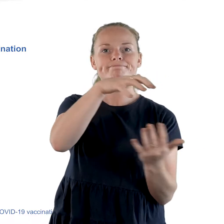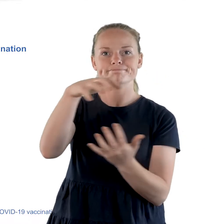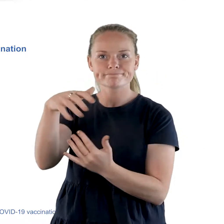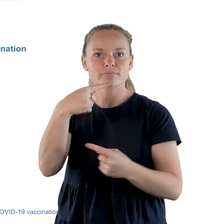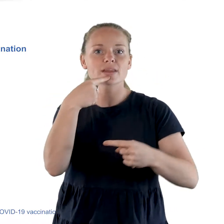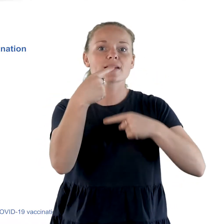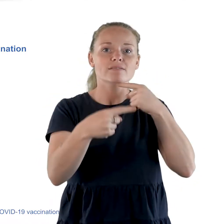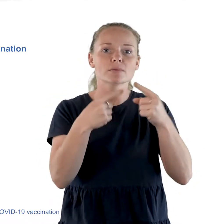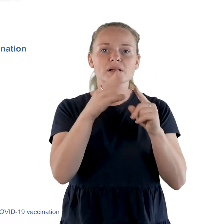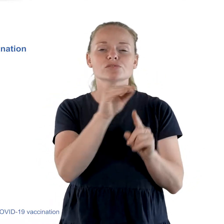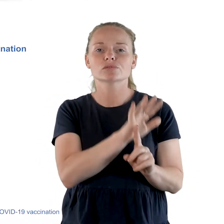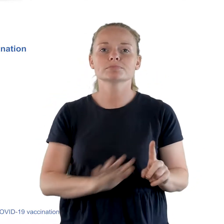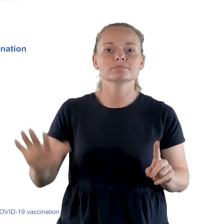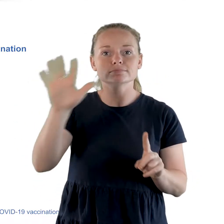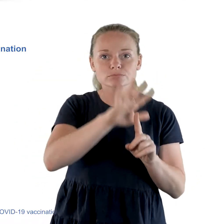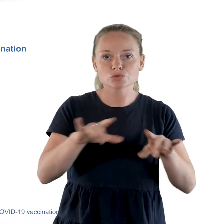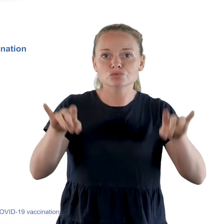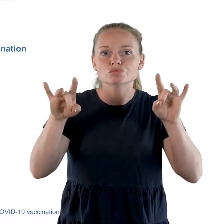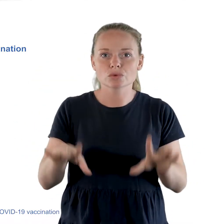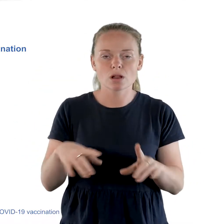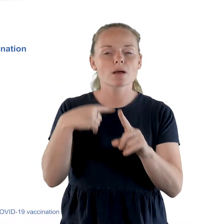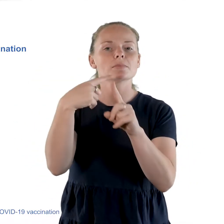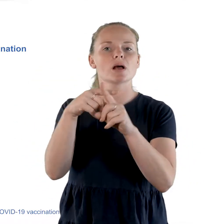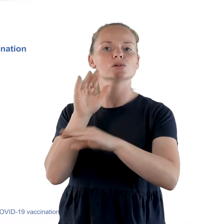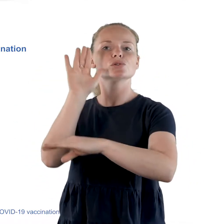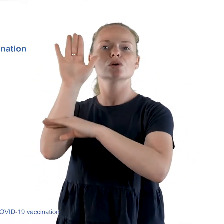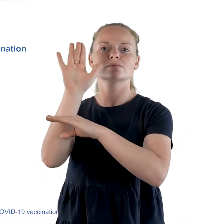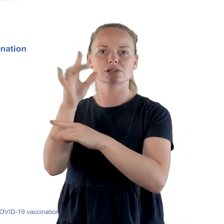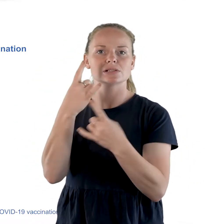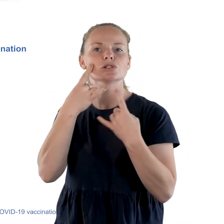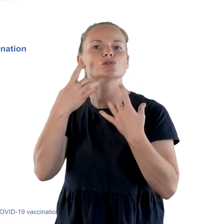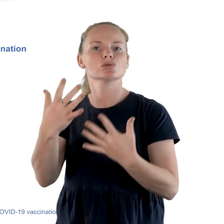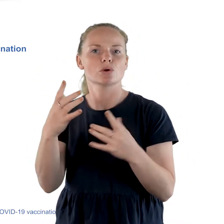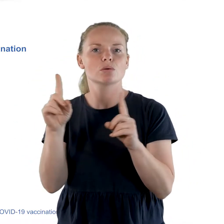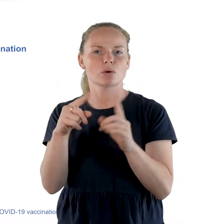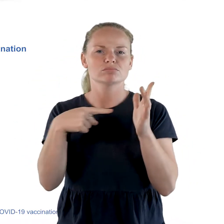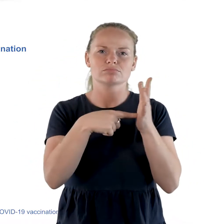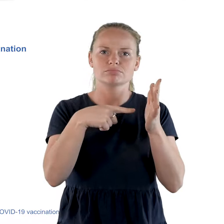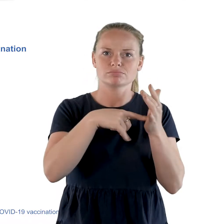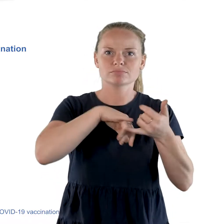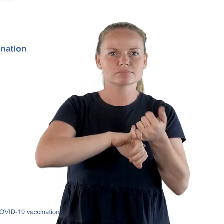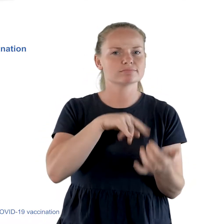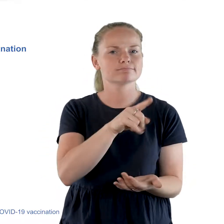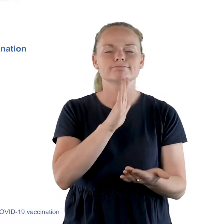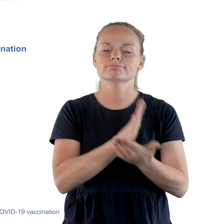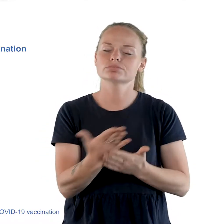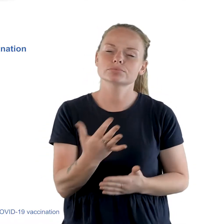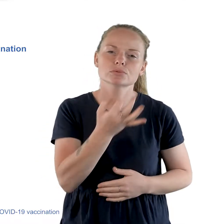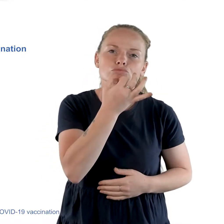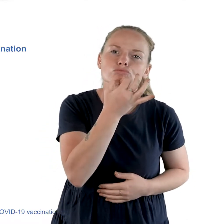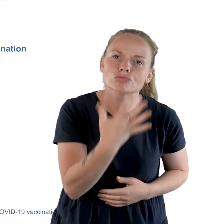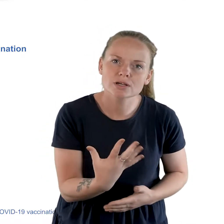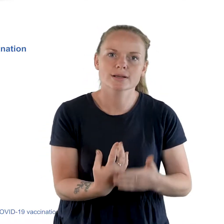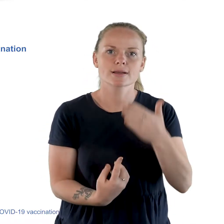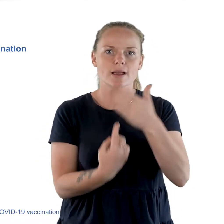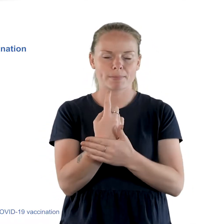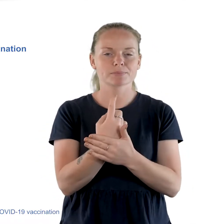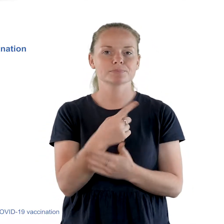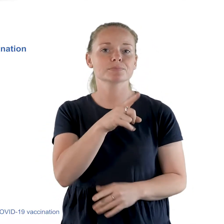Information from Australia and overseas shows that TTS is a rare condition